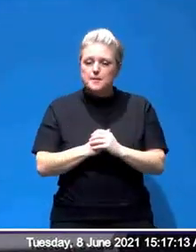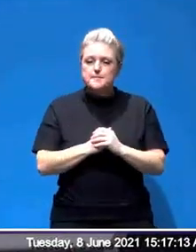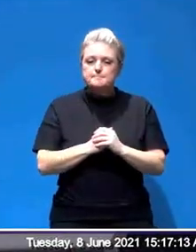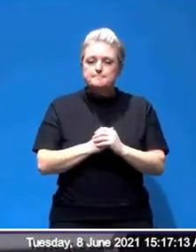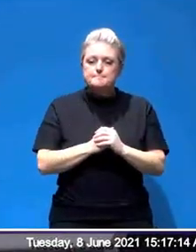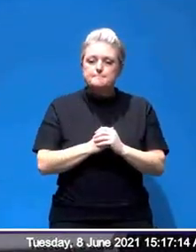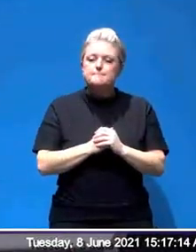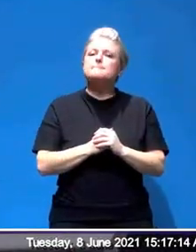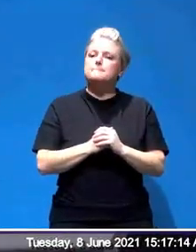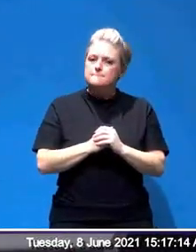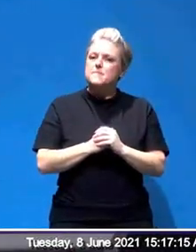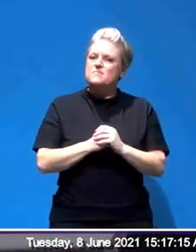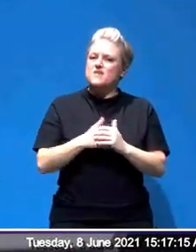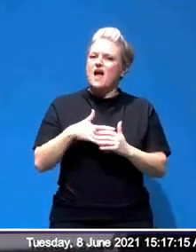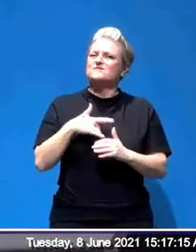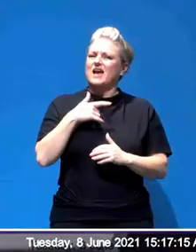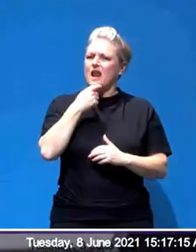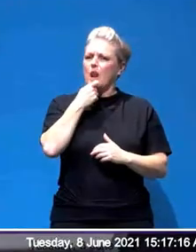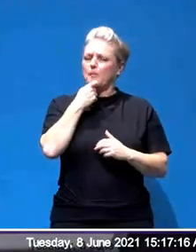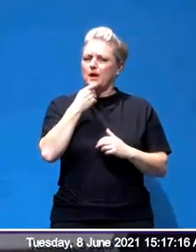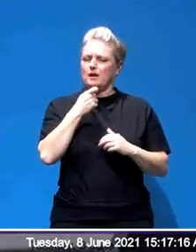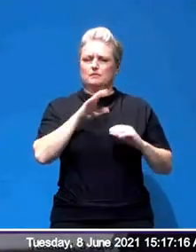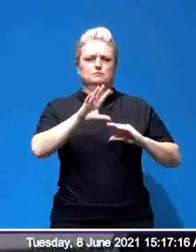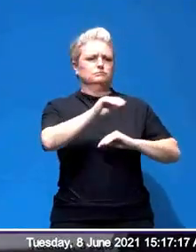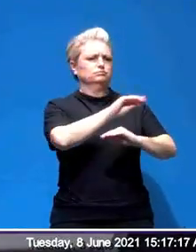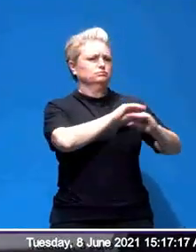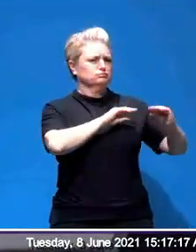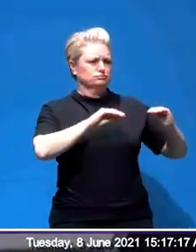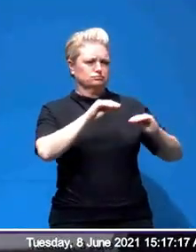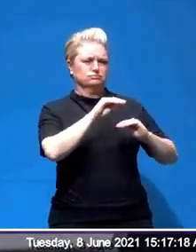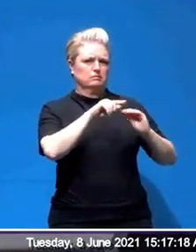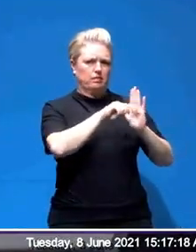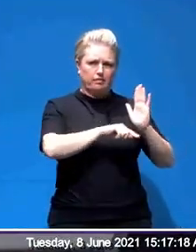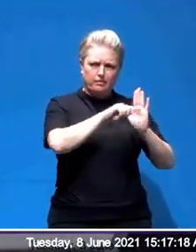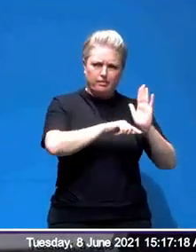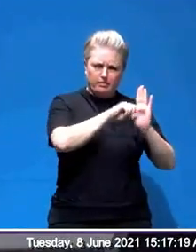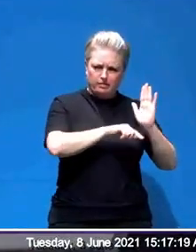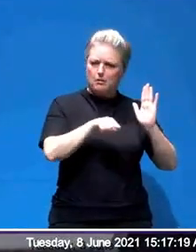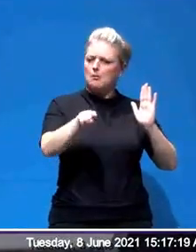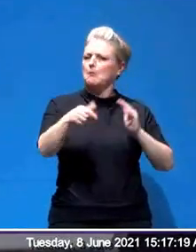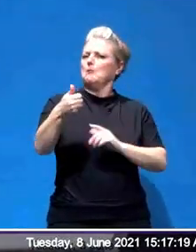opinion around what the --- one of the area managers who had been responsible